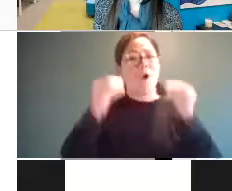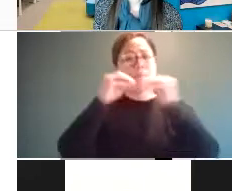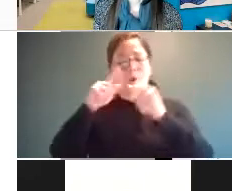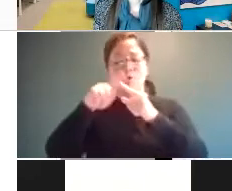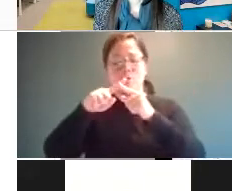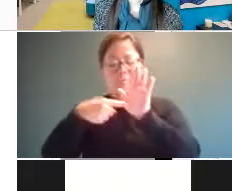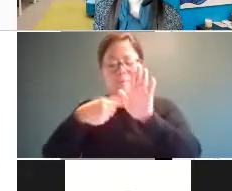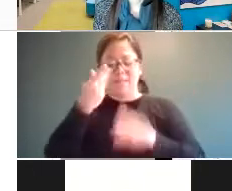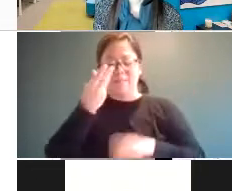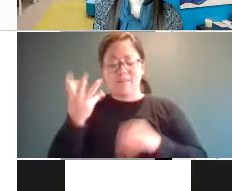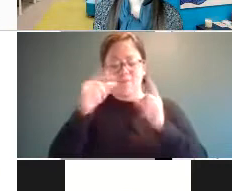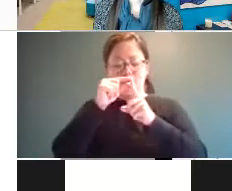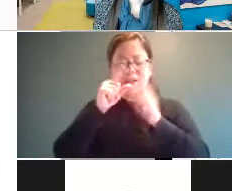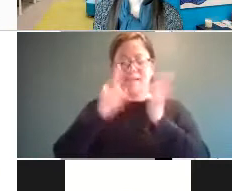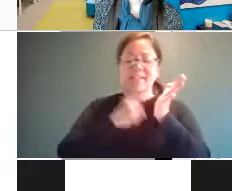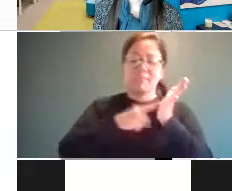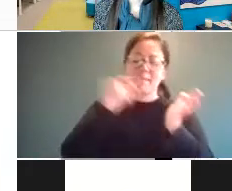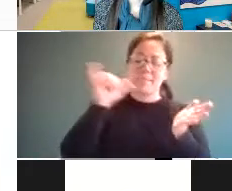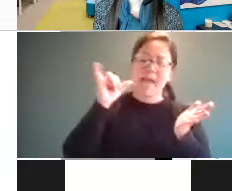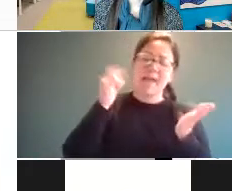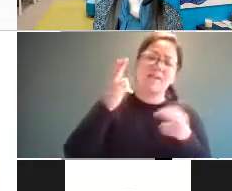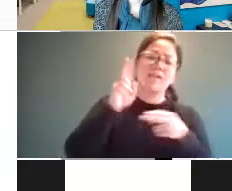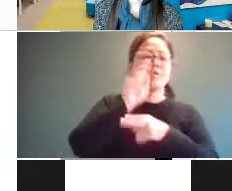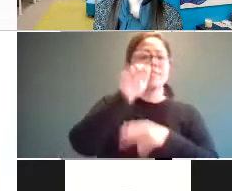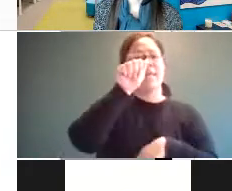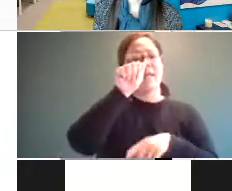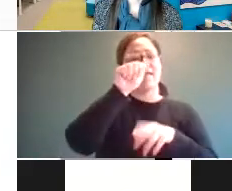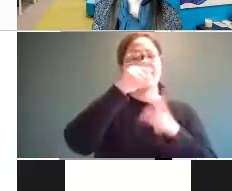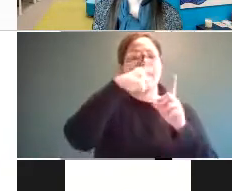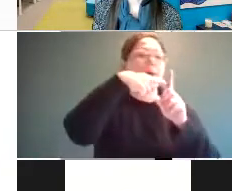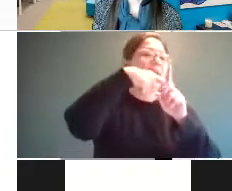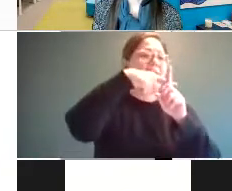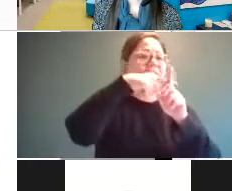Sometimes this is as simple as using a plus sign to represent the word "and,"